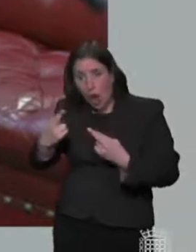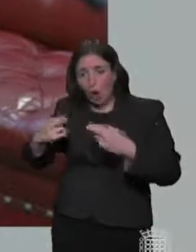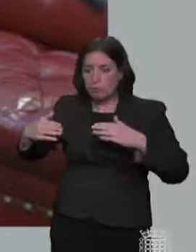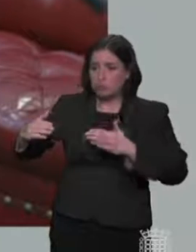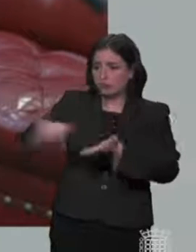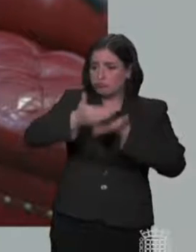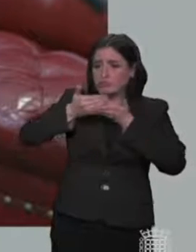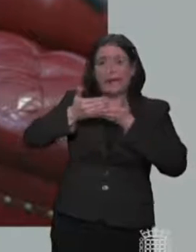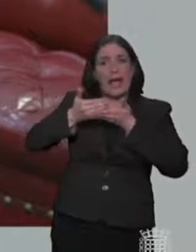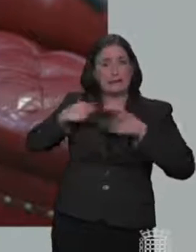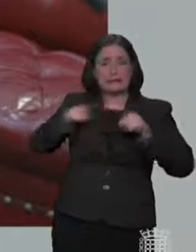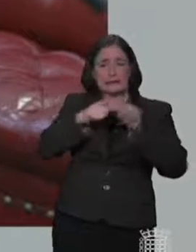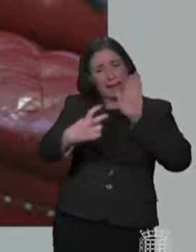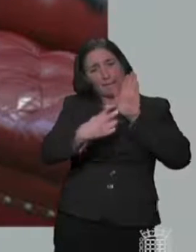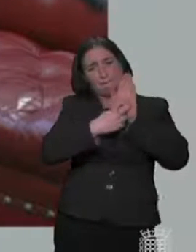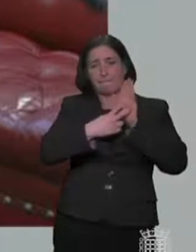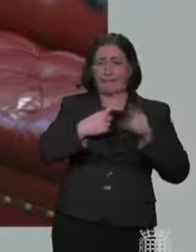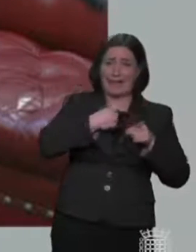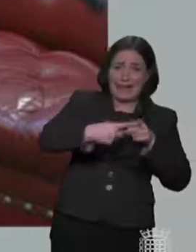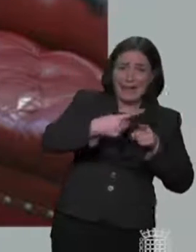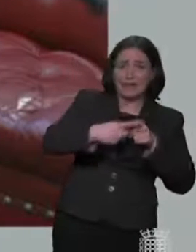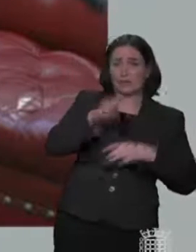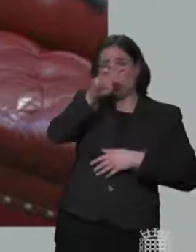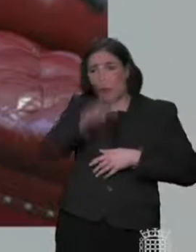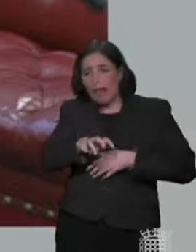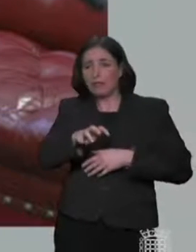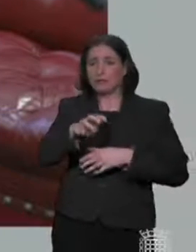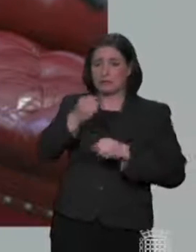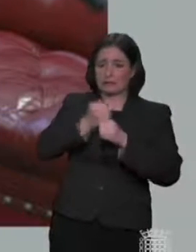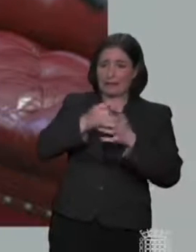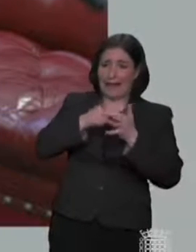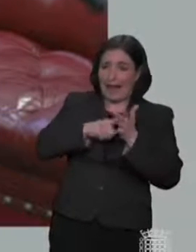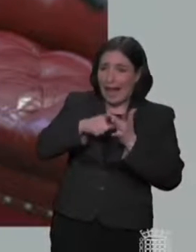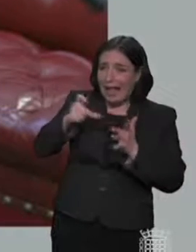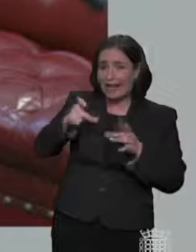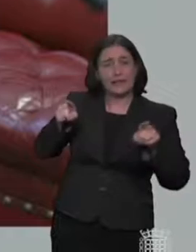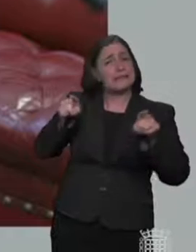the same ethos was applied successfully in the welsh language act 1993 in terms of giving this